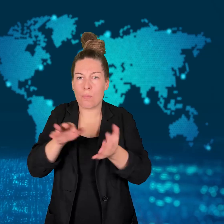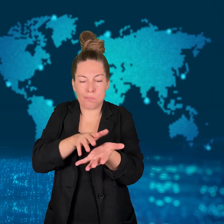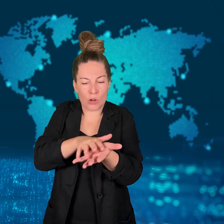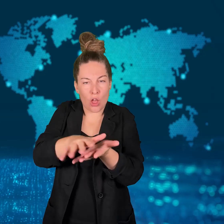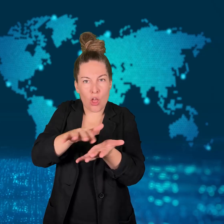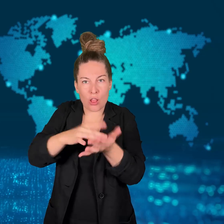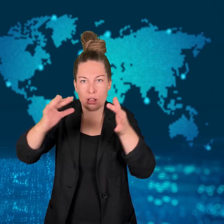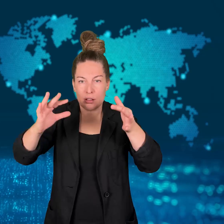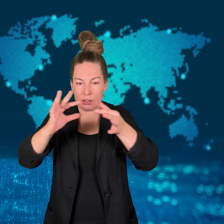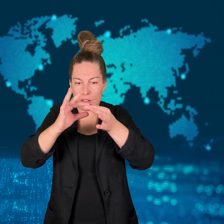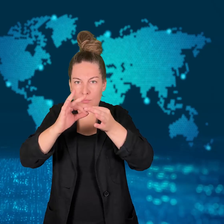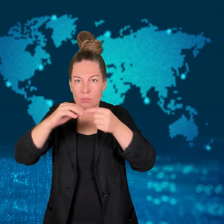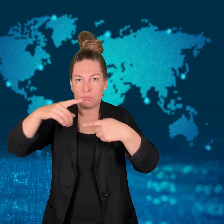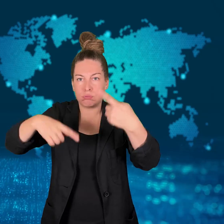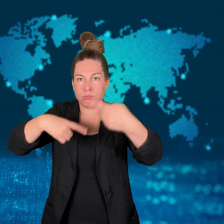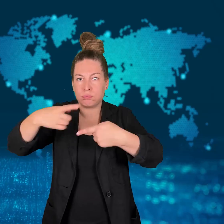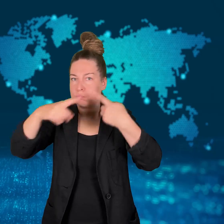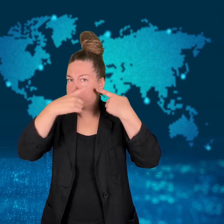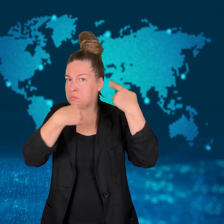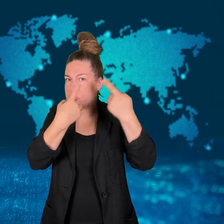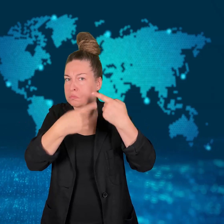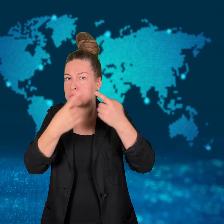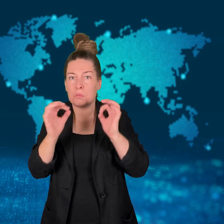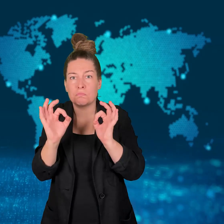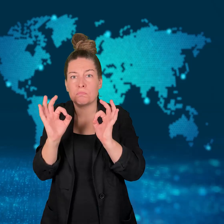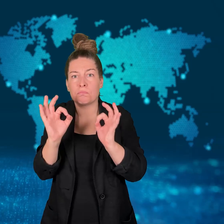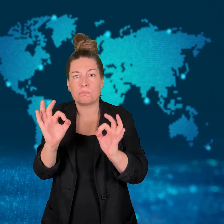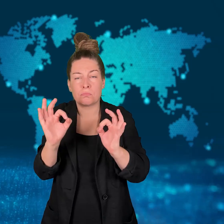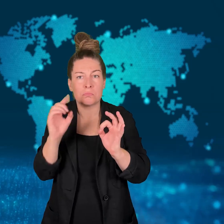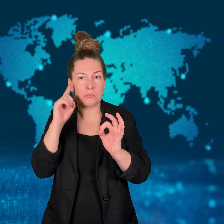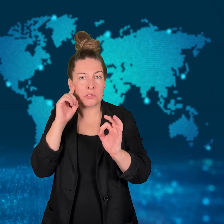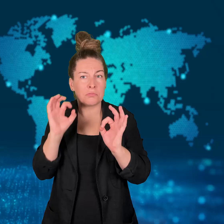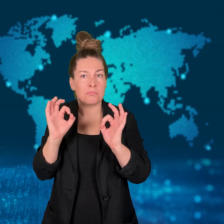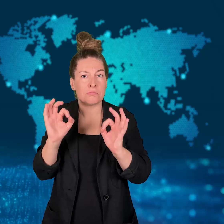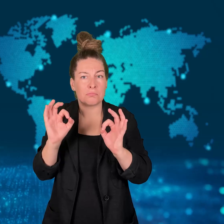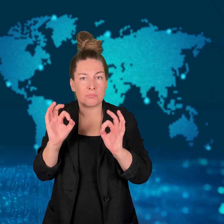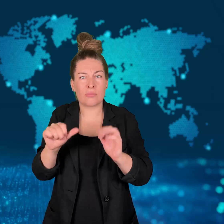His new eye has normal pressure and blood flow.